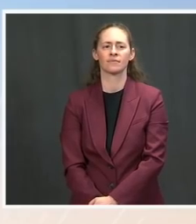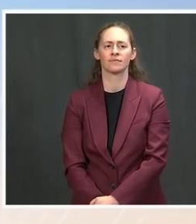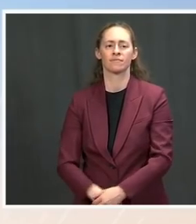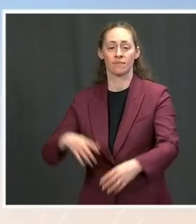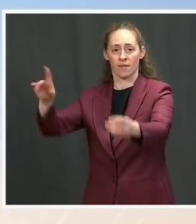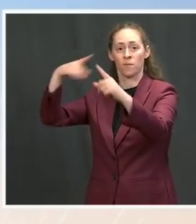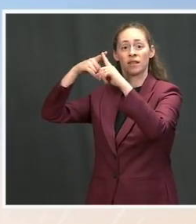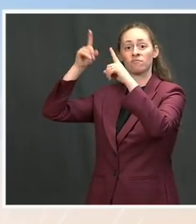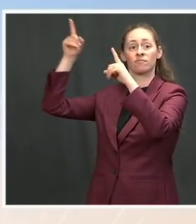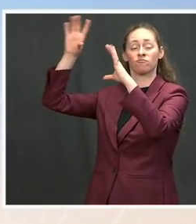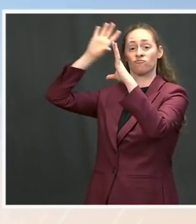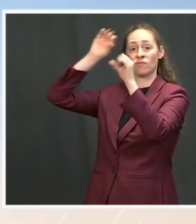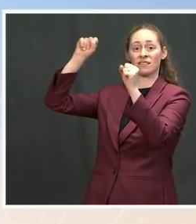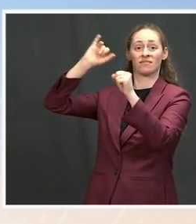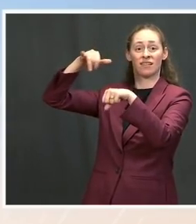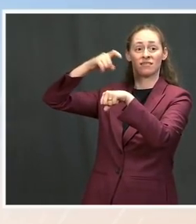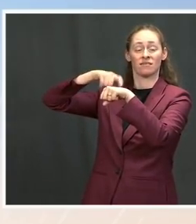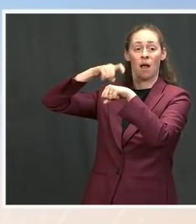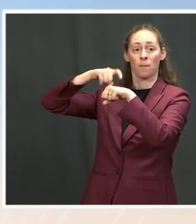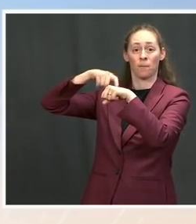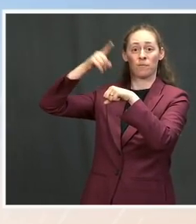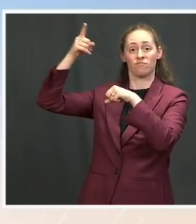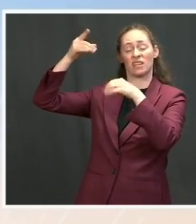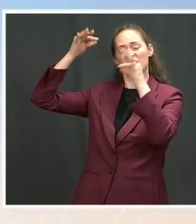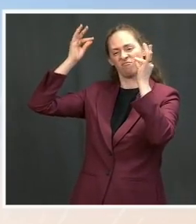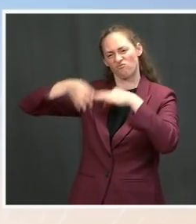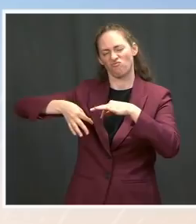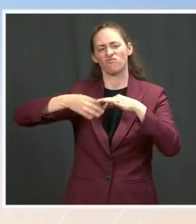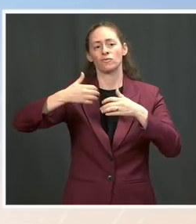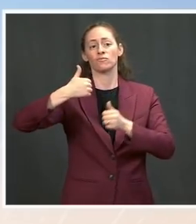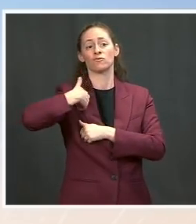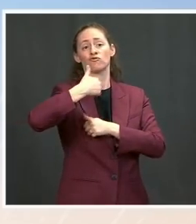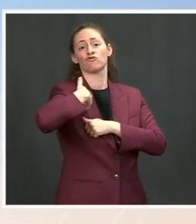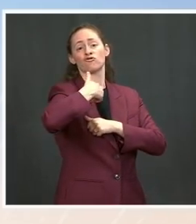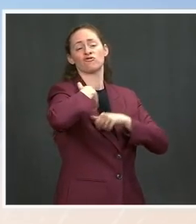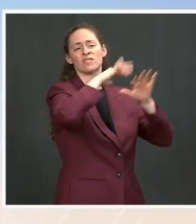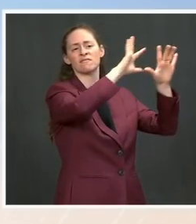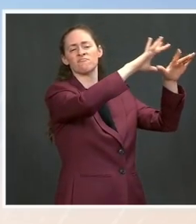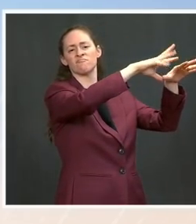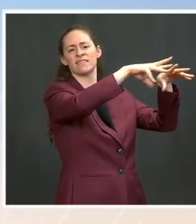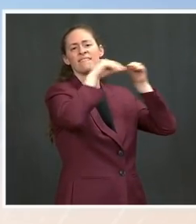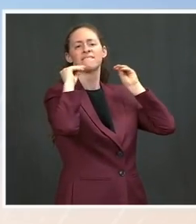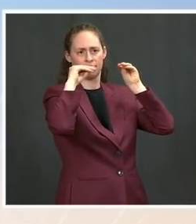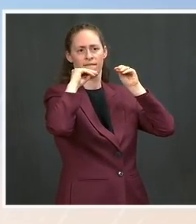to pull troops out of Afghanistan, he talked about the fact that we will continuing -- we will continue, of course,